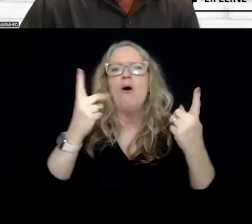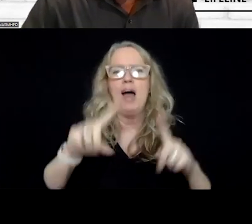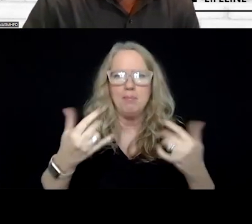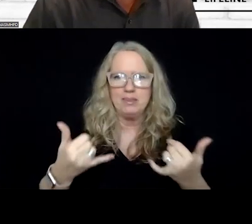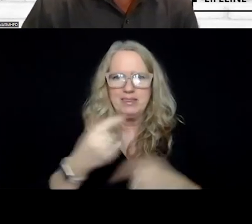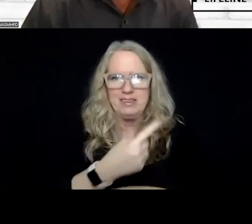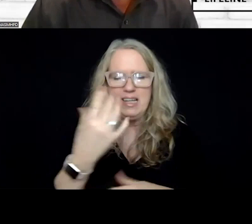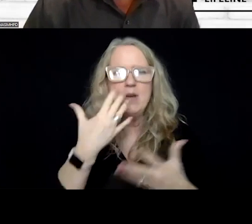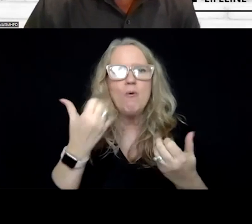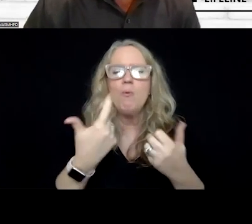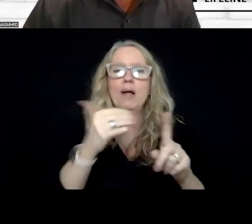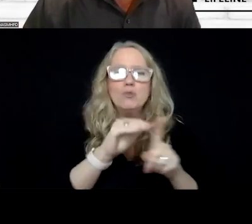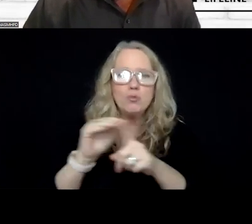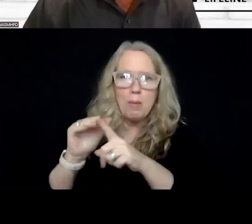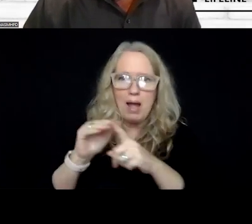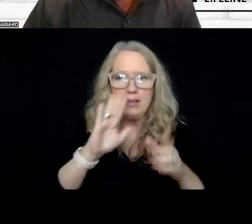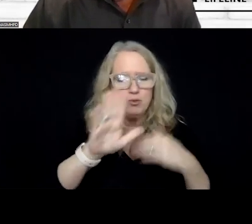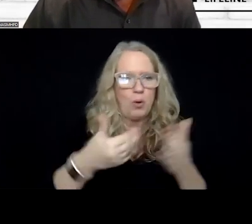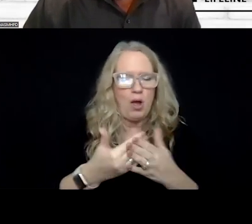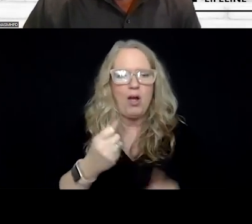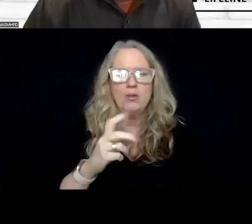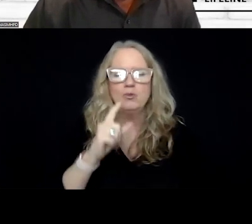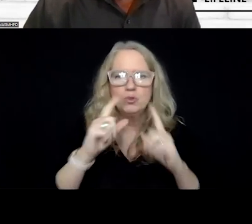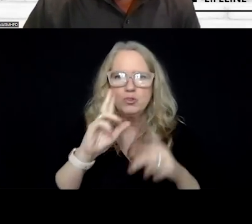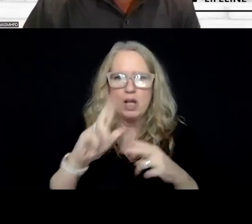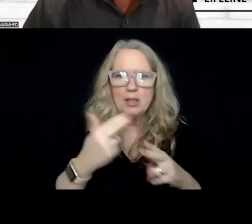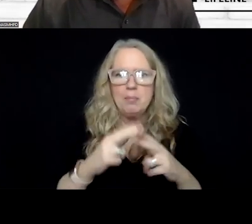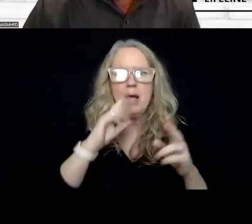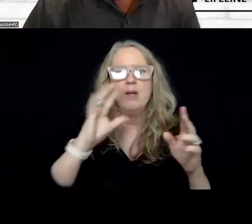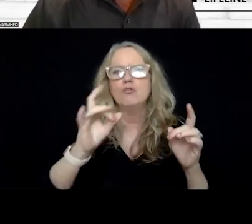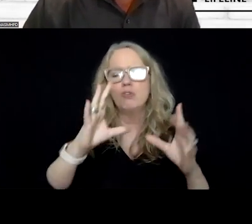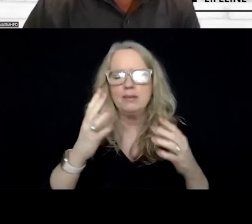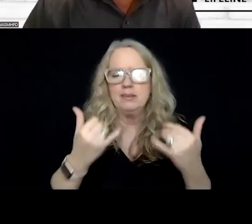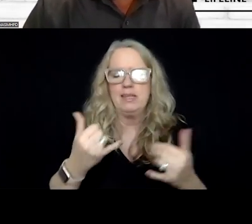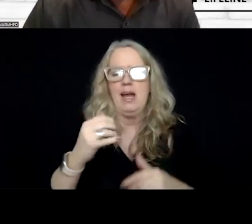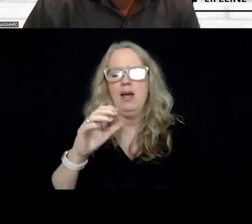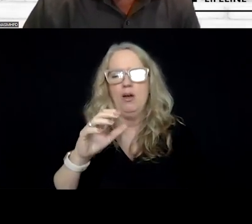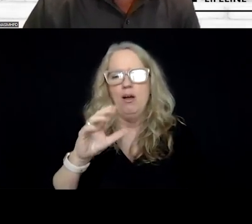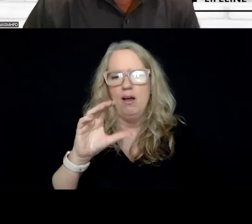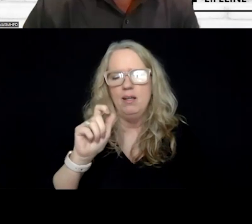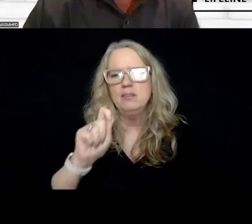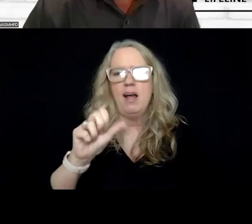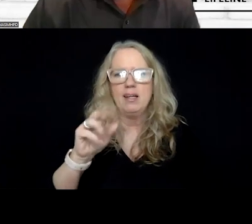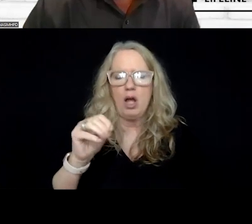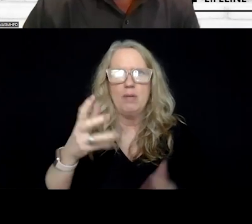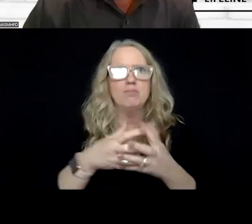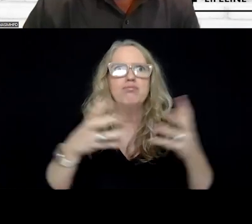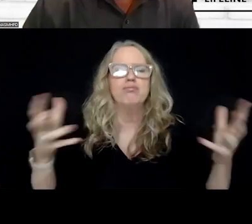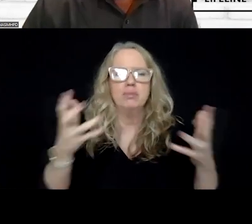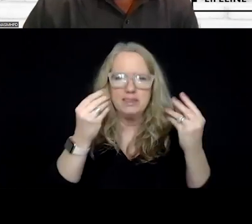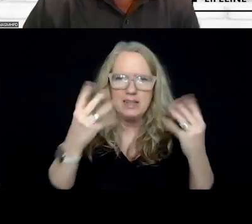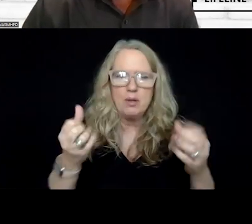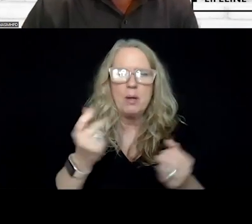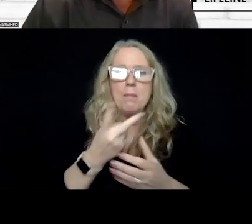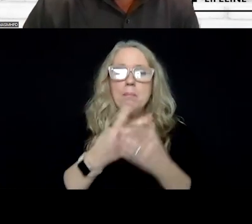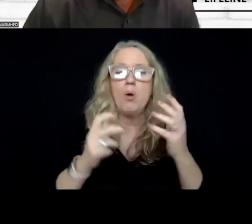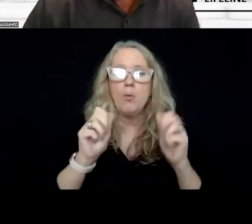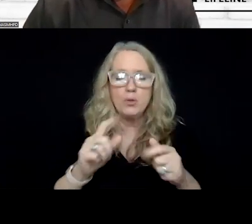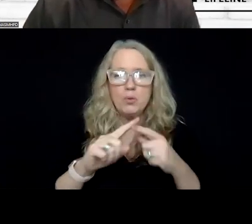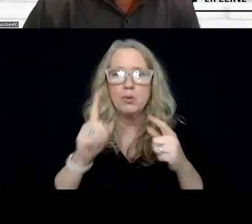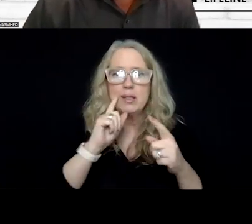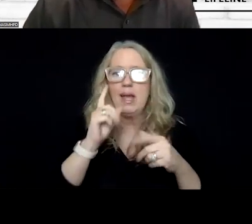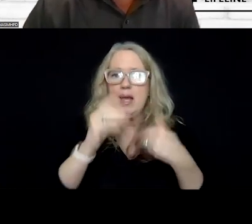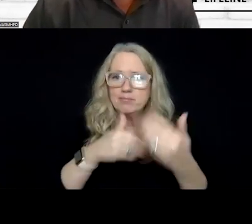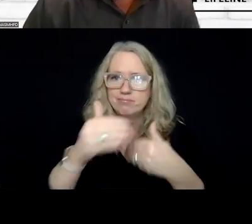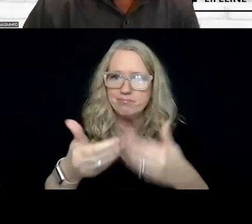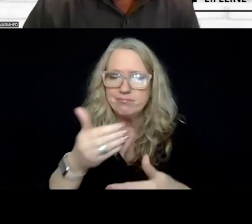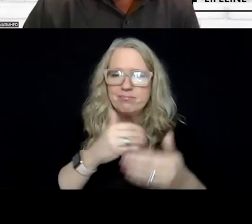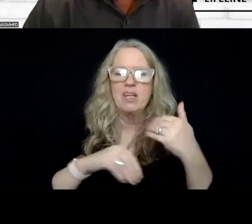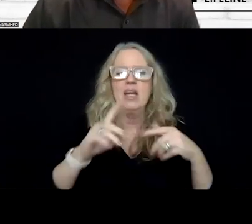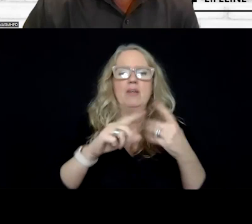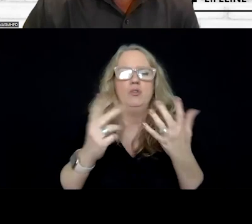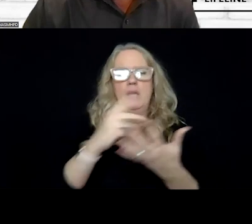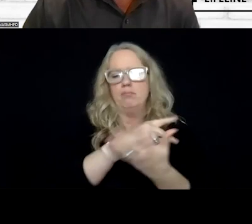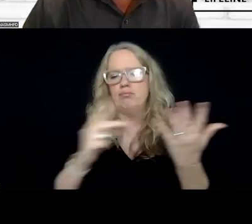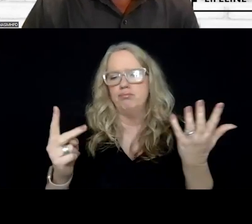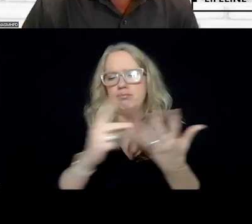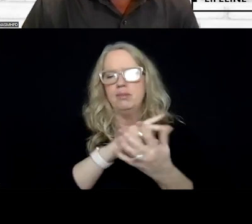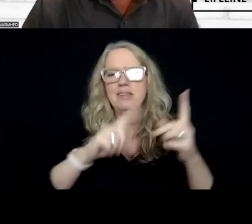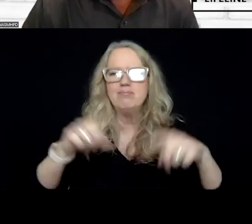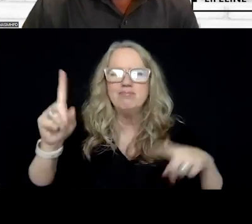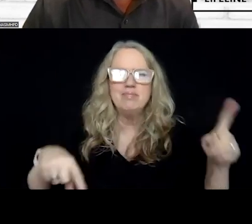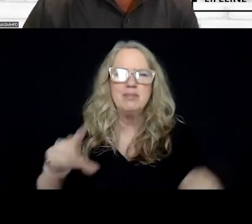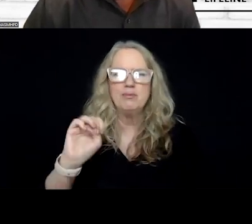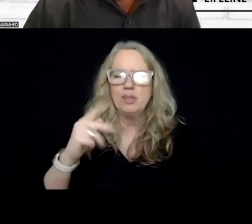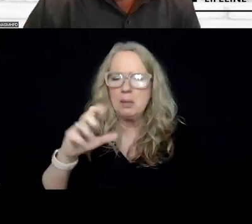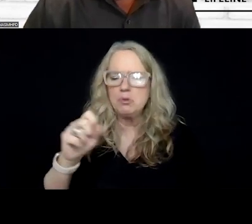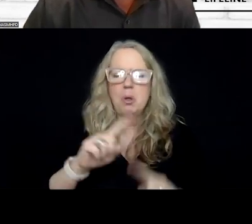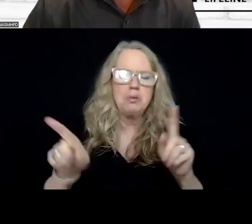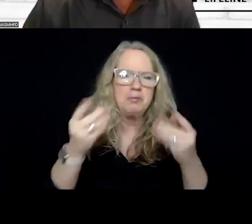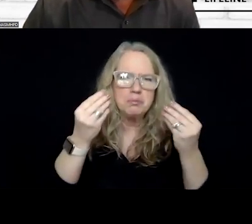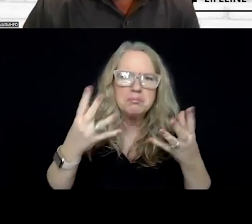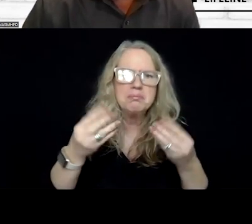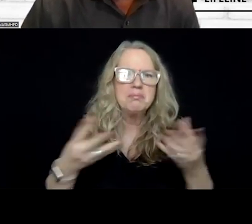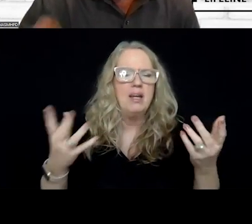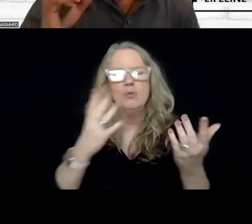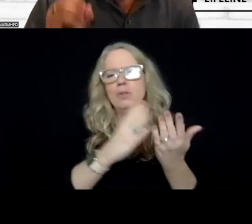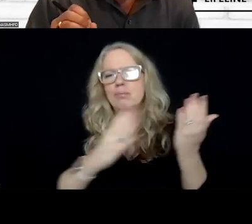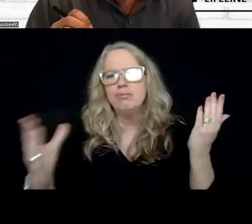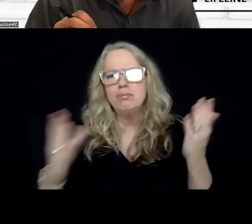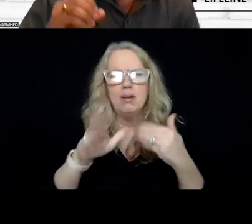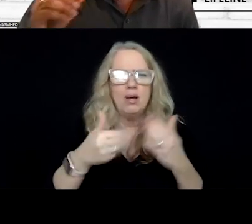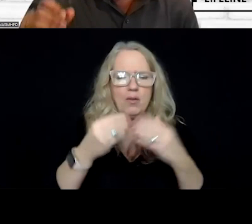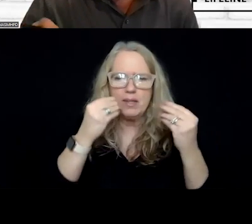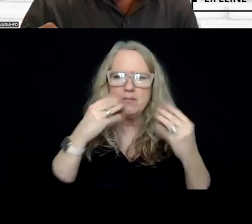REMINDER THAT TALK.CRISISNOW.COM HAS A HOST OF INFORMATION. WE WELCOME YOU THROUGH THE LINK.